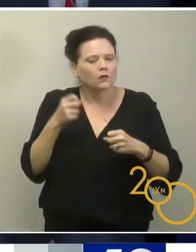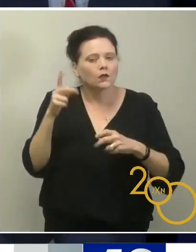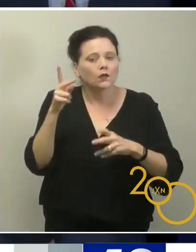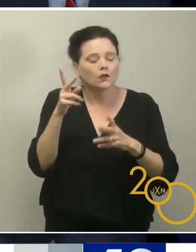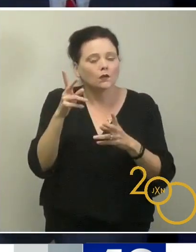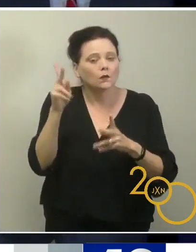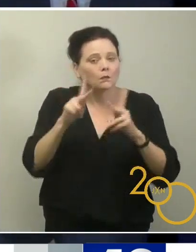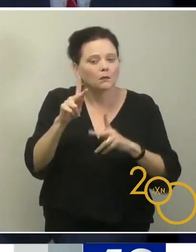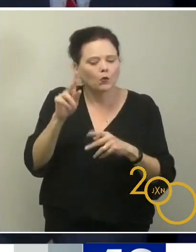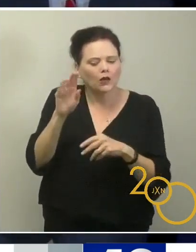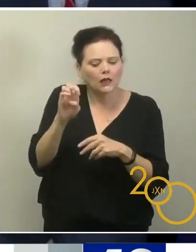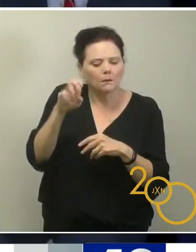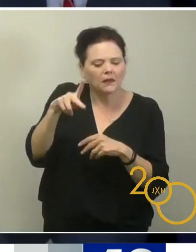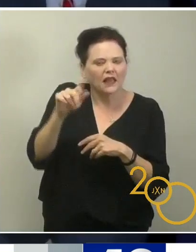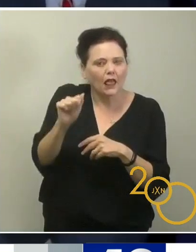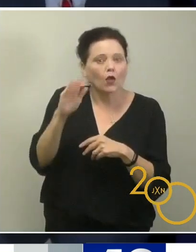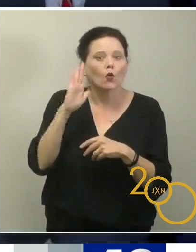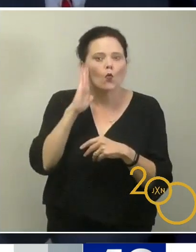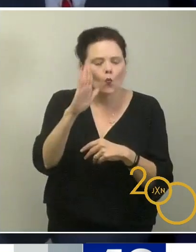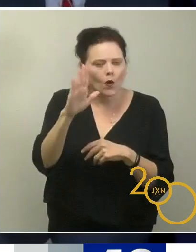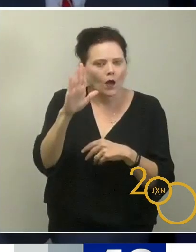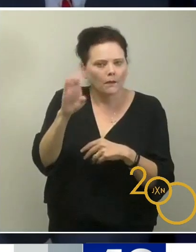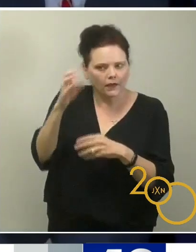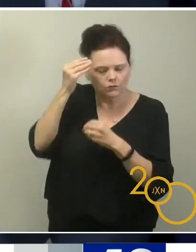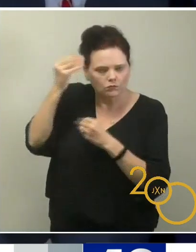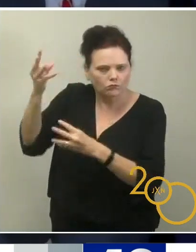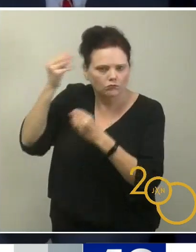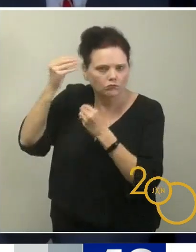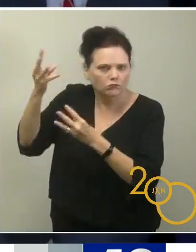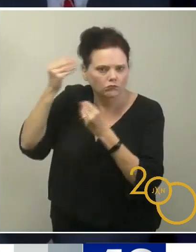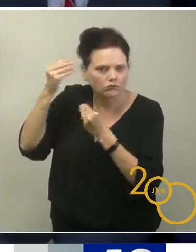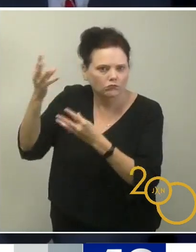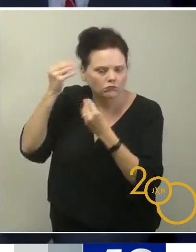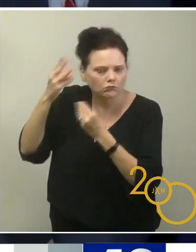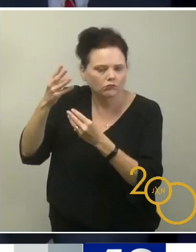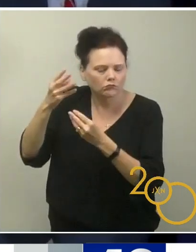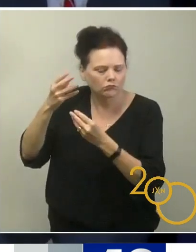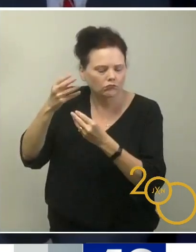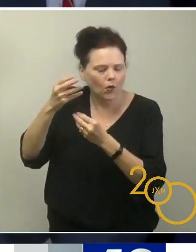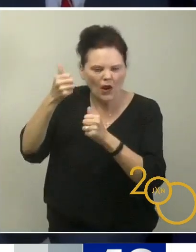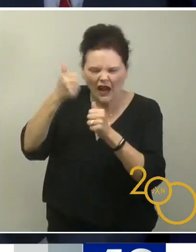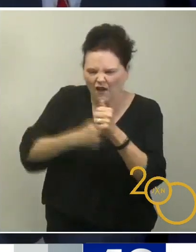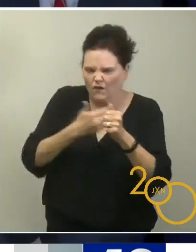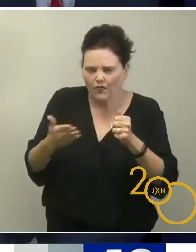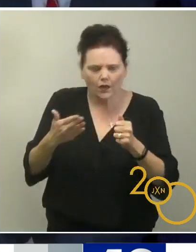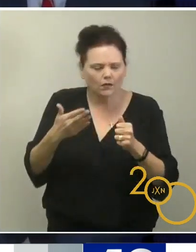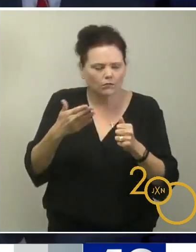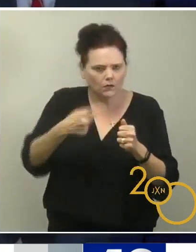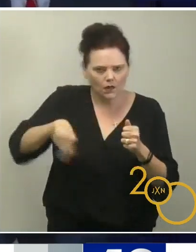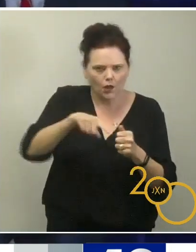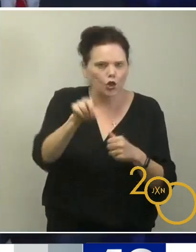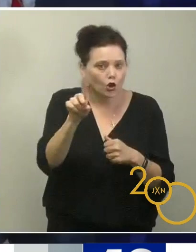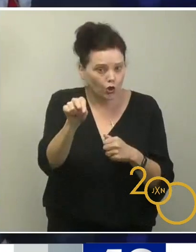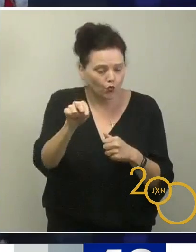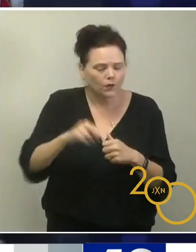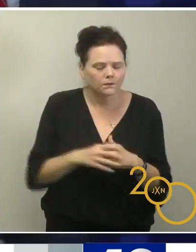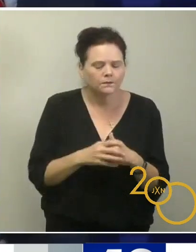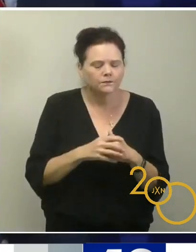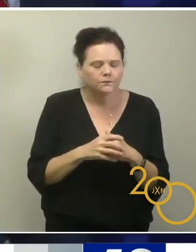AGENCY. I FEEL FAIRLY CONFIDENT THAT THE RELEVANT PEOPLE AT THE EPA